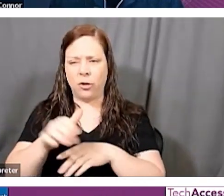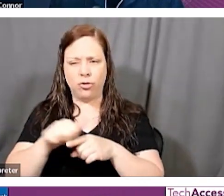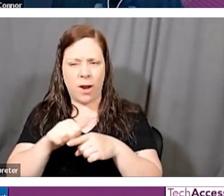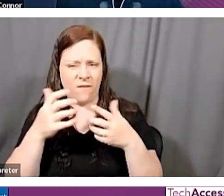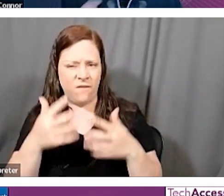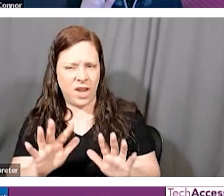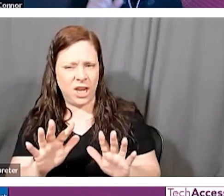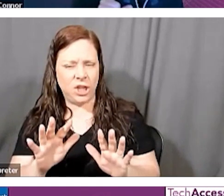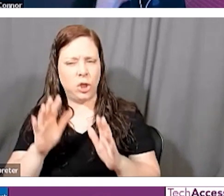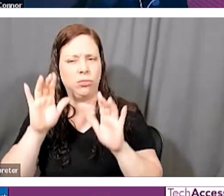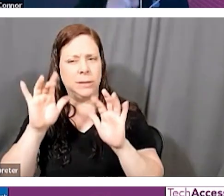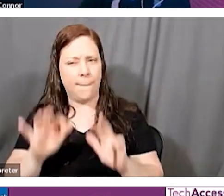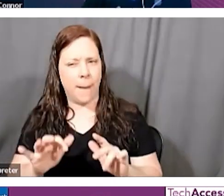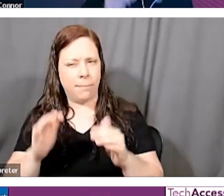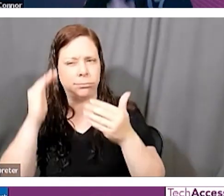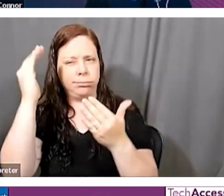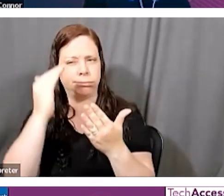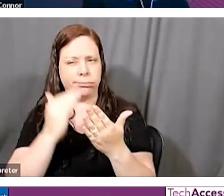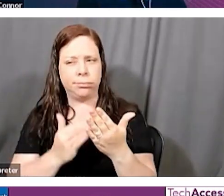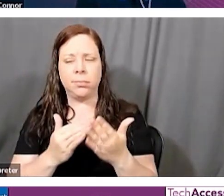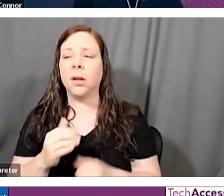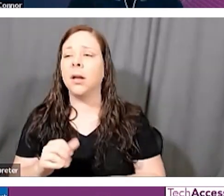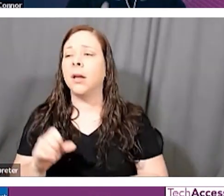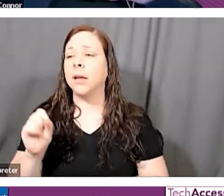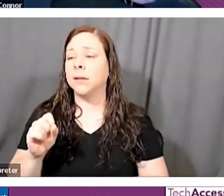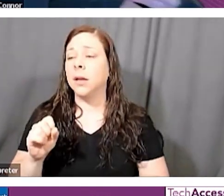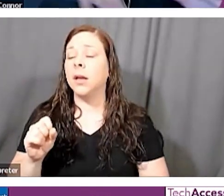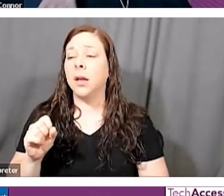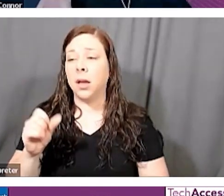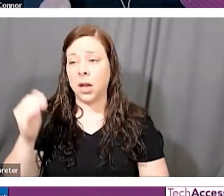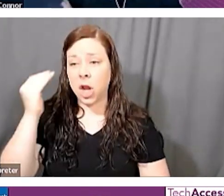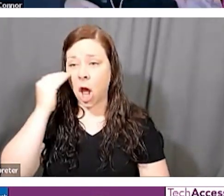So I think that two things though. One, the knowledge base, super helpful, great start, right? Take this and kind of